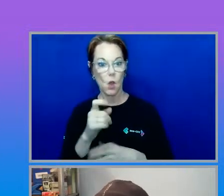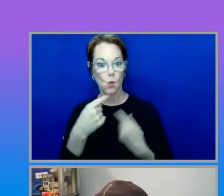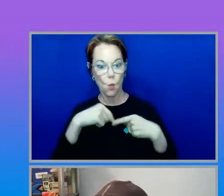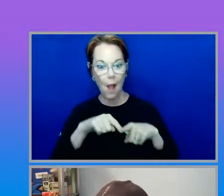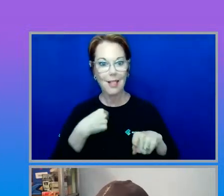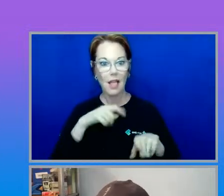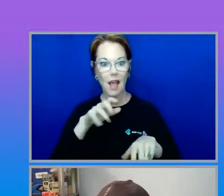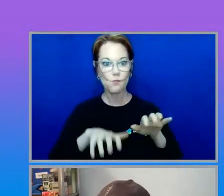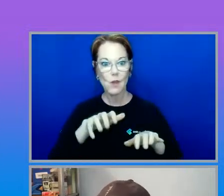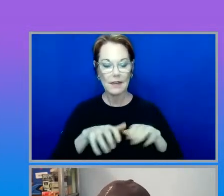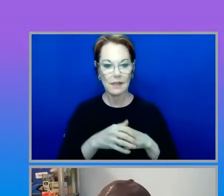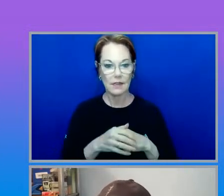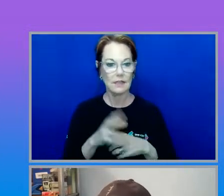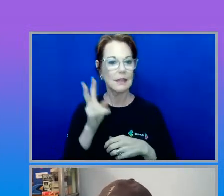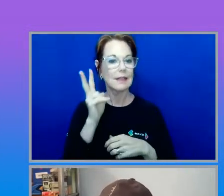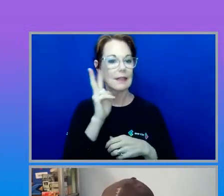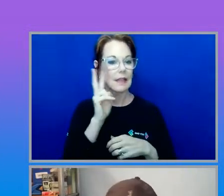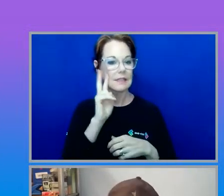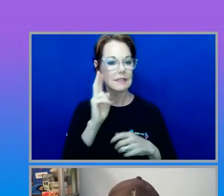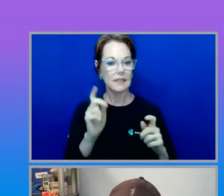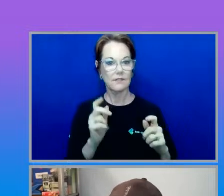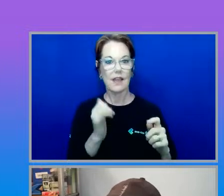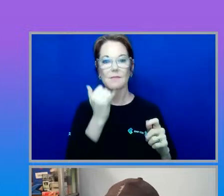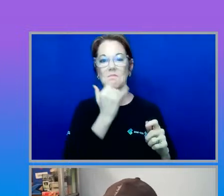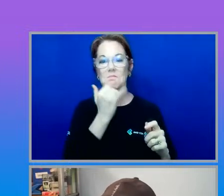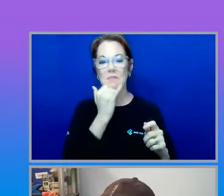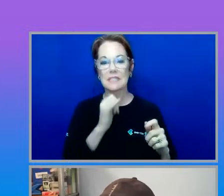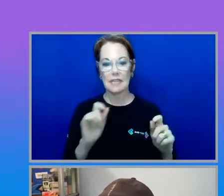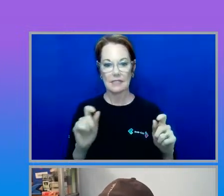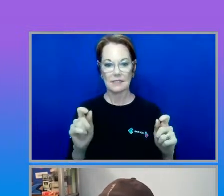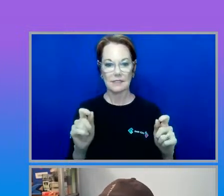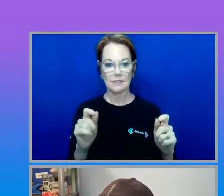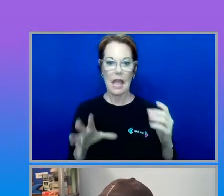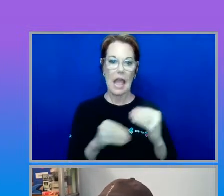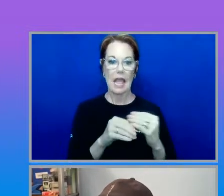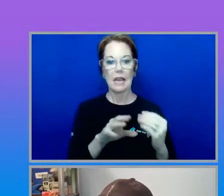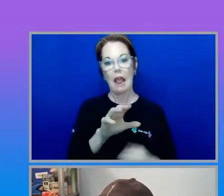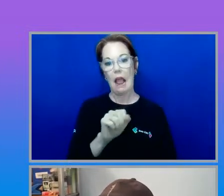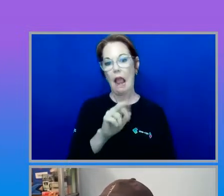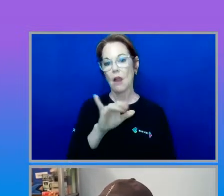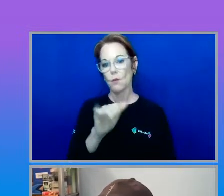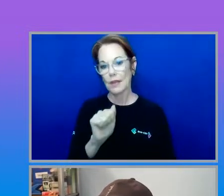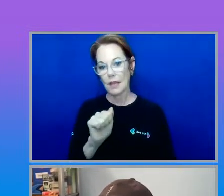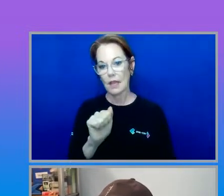writing it. Let's see what happens if I make a couple of